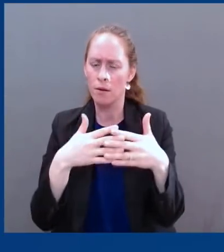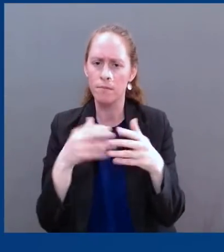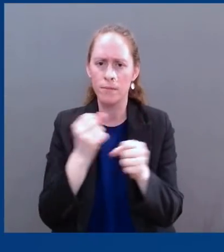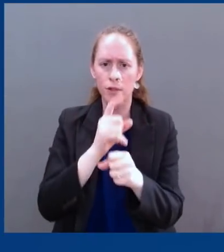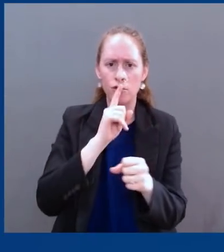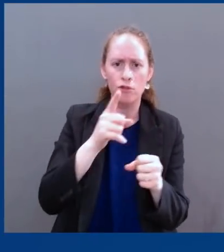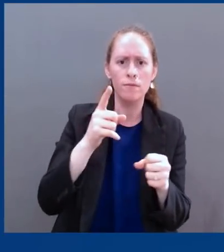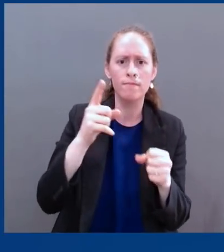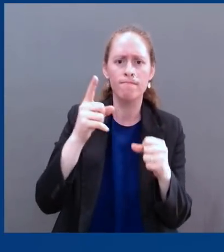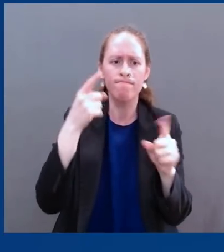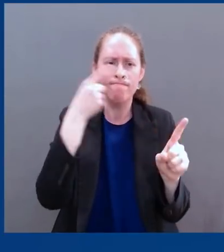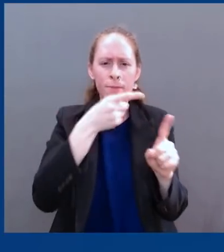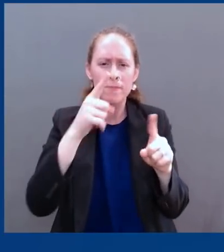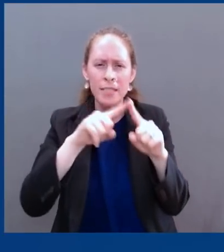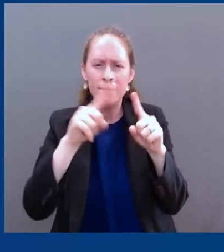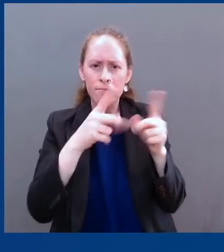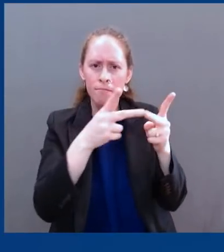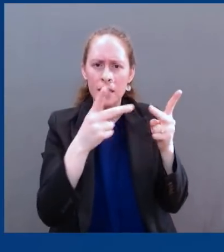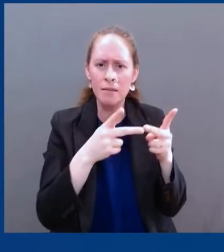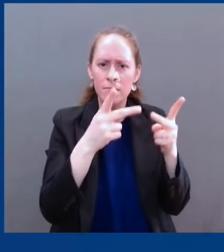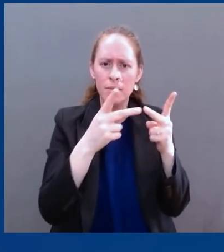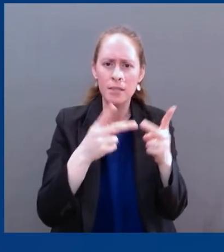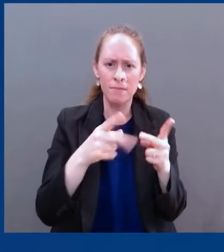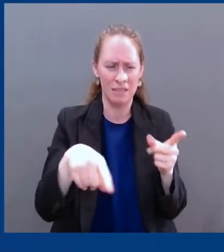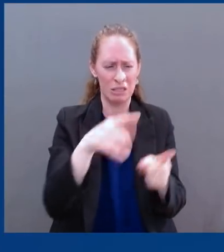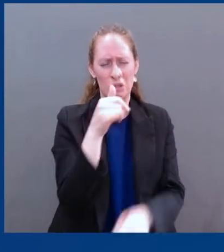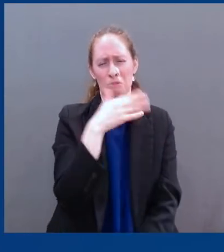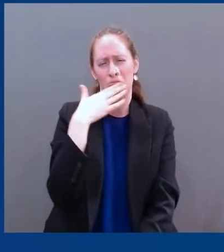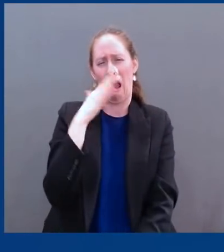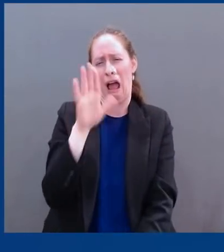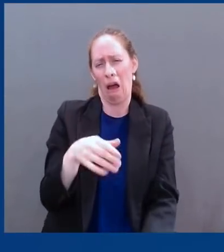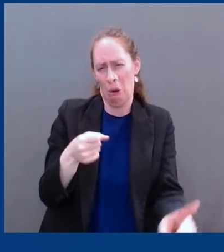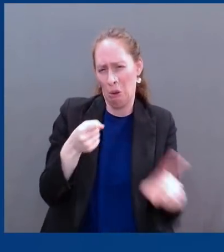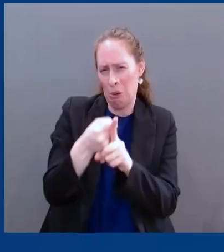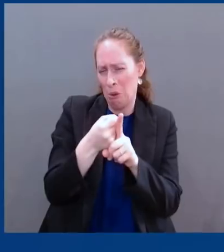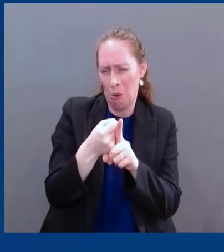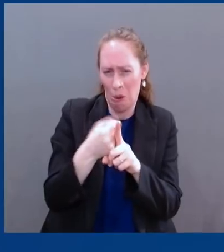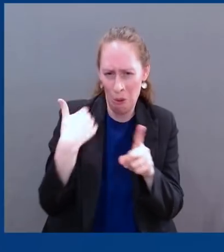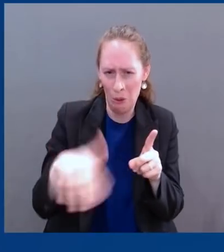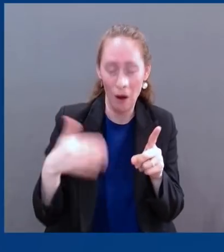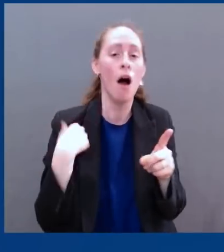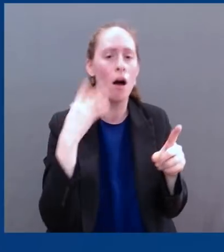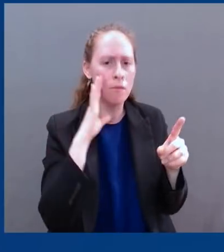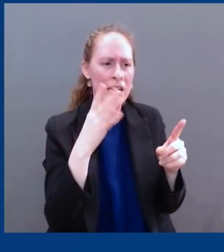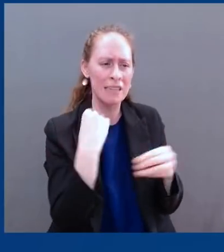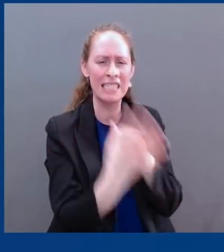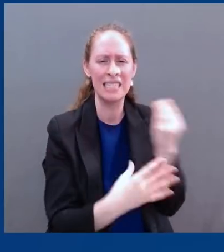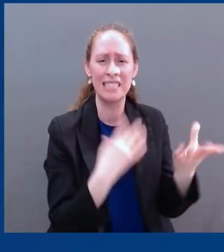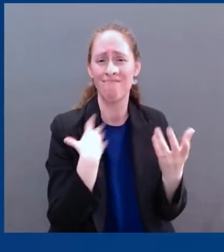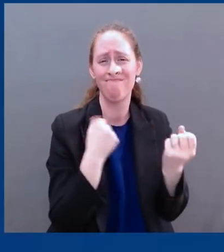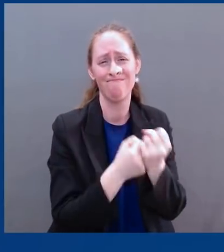and providing medical support where we can. So we'll continue to do everything we can. We'll exhaust every dollar that we have.